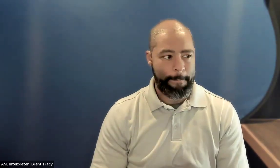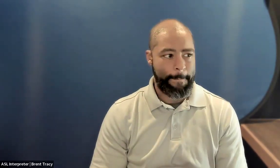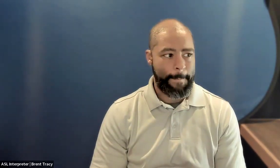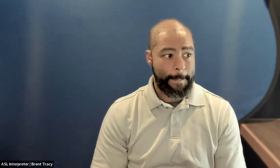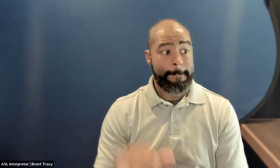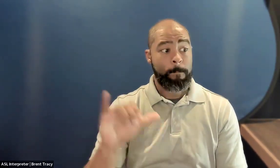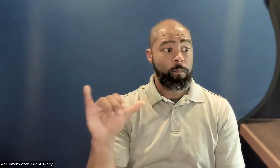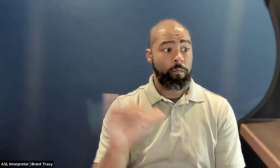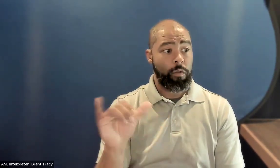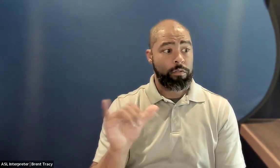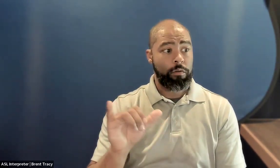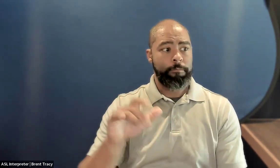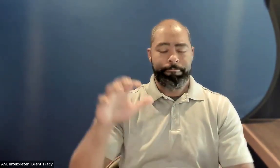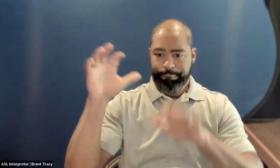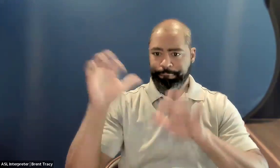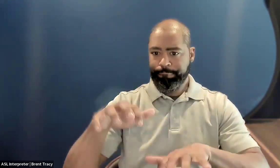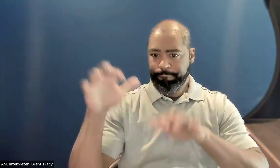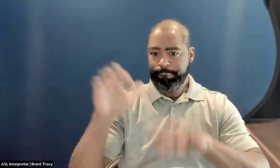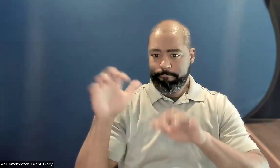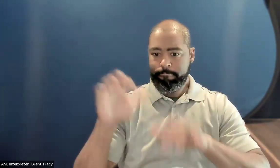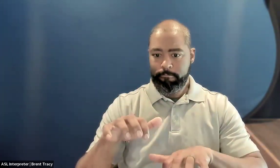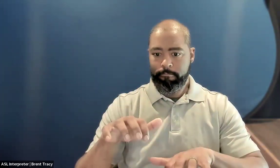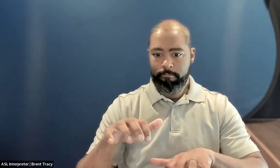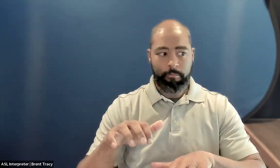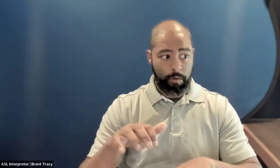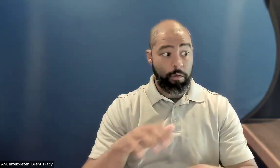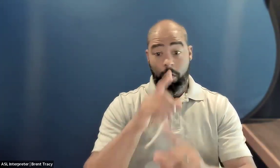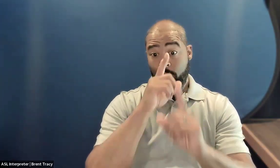In this example, the target planning horizon is 2050 and the